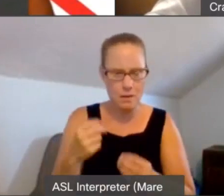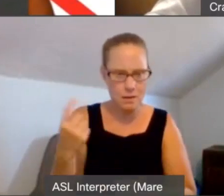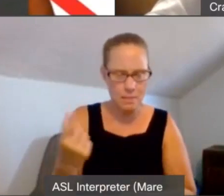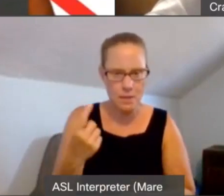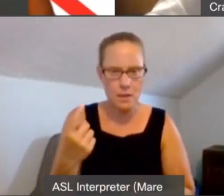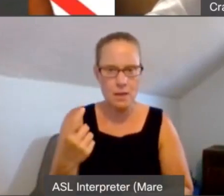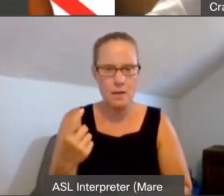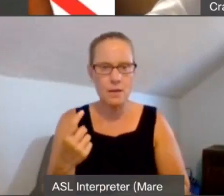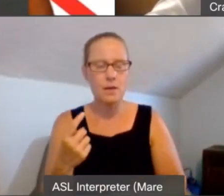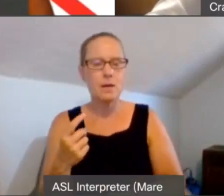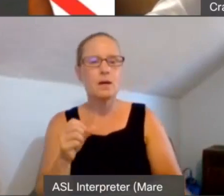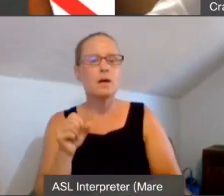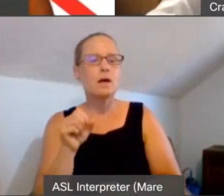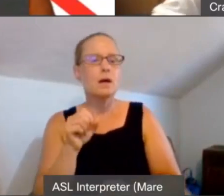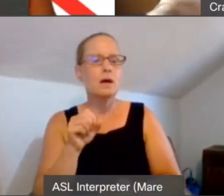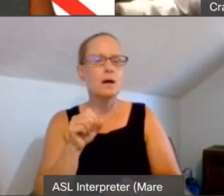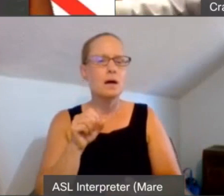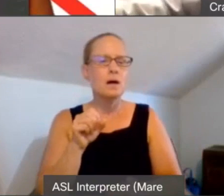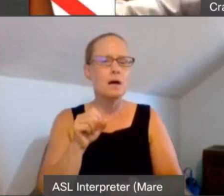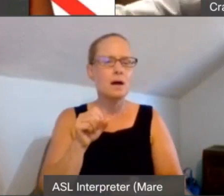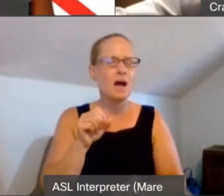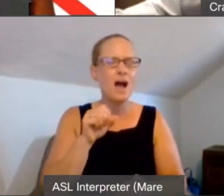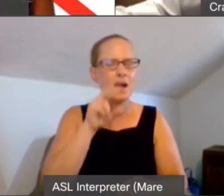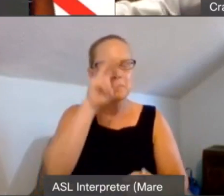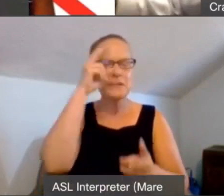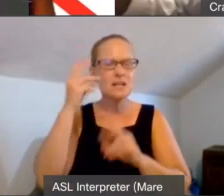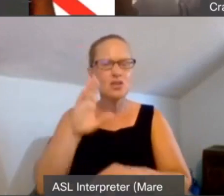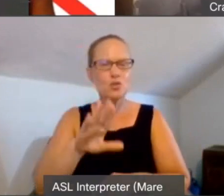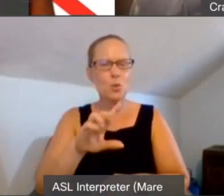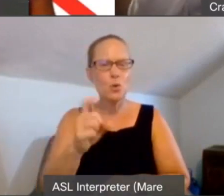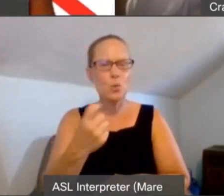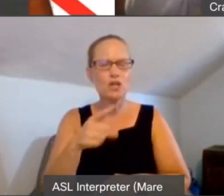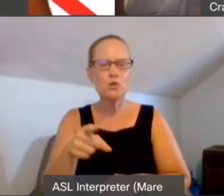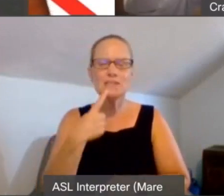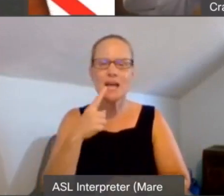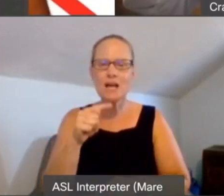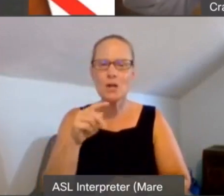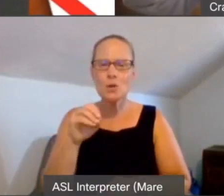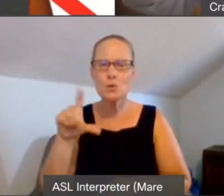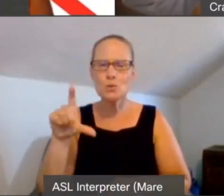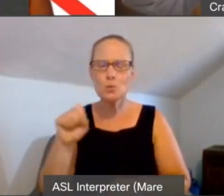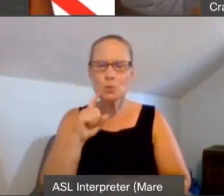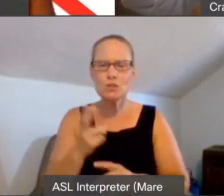I may have misunderstood your question, but you say the tools that should be used by nonclinical staff?